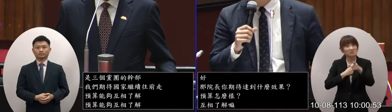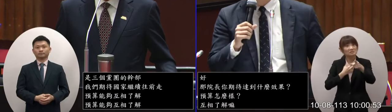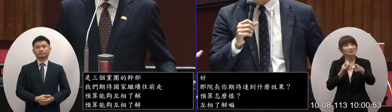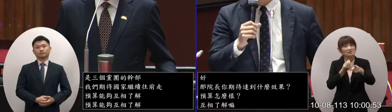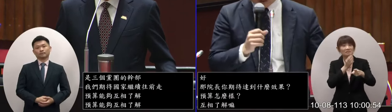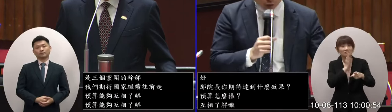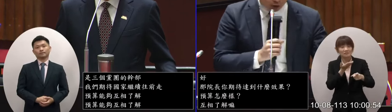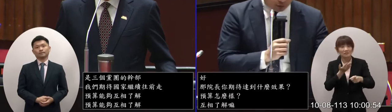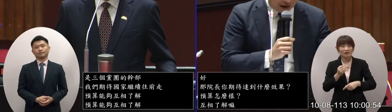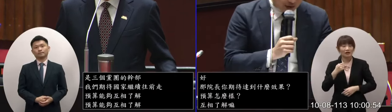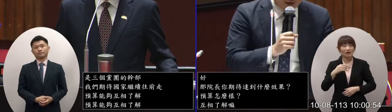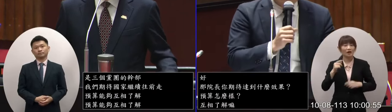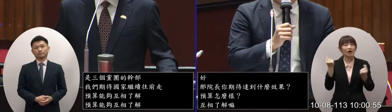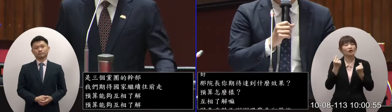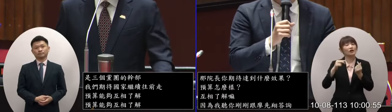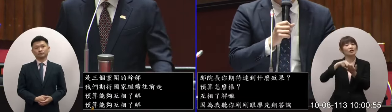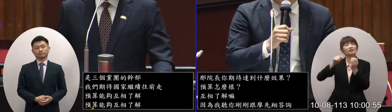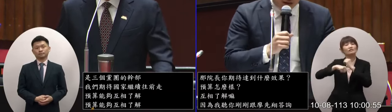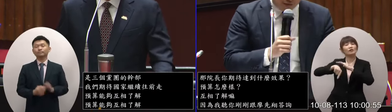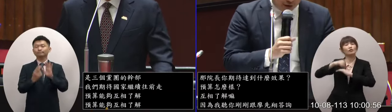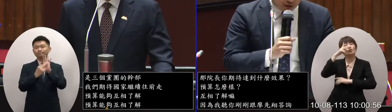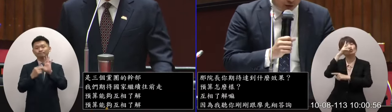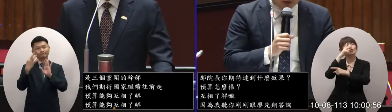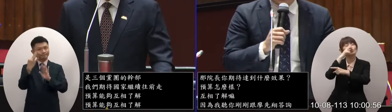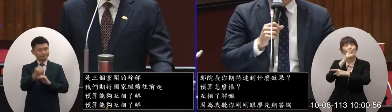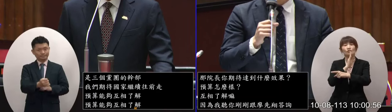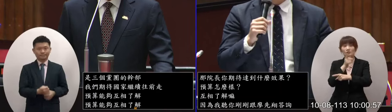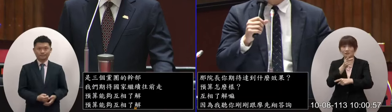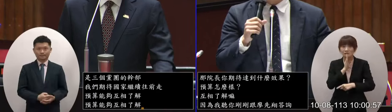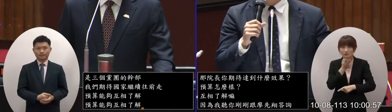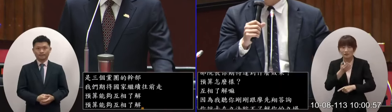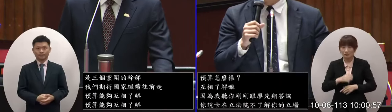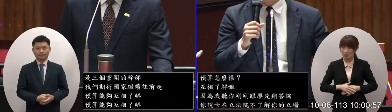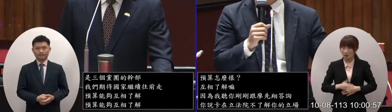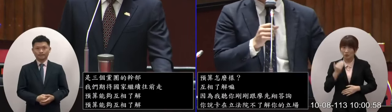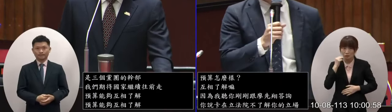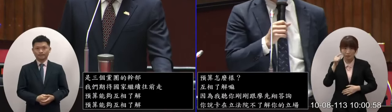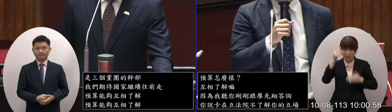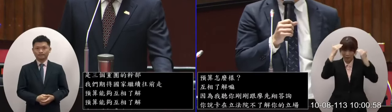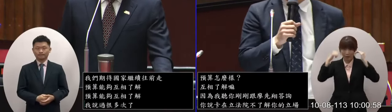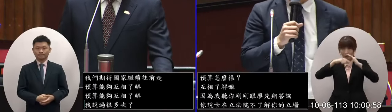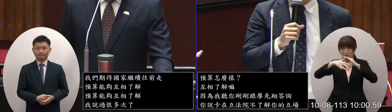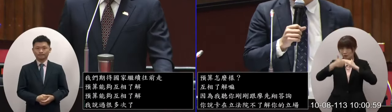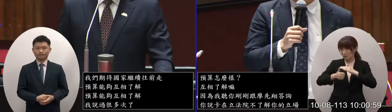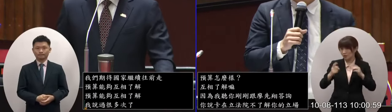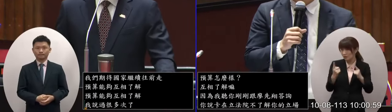all the Legislative Yuan’s fault. You have thought it was the Legislative Yuan’s fault many times. Then during the reconciliation dinner, will you teach the Legislative Yuan like this,